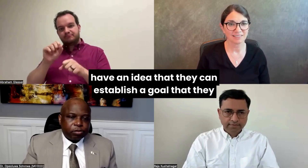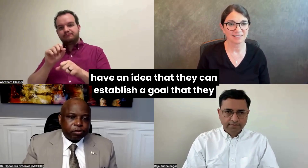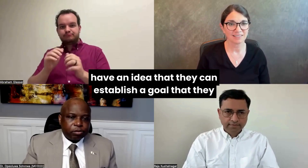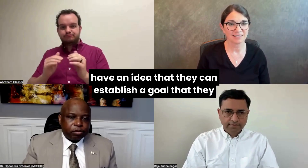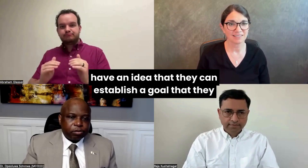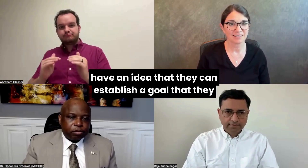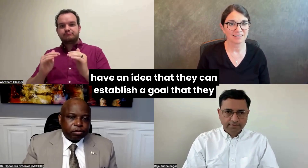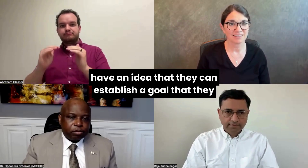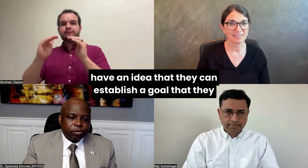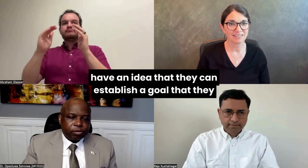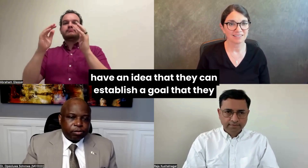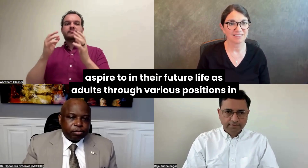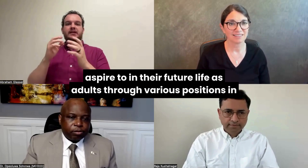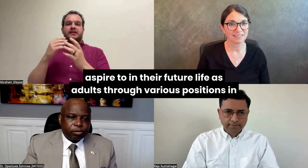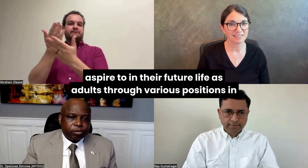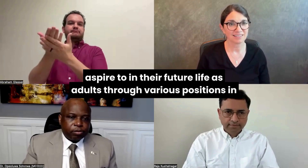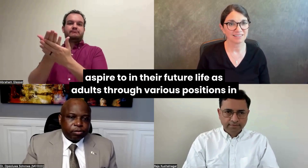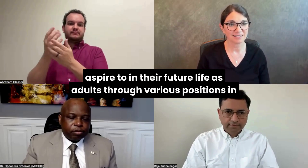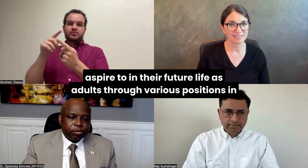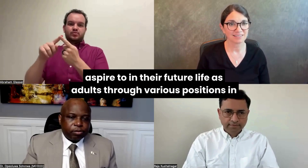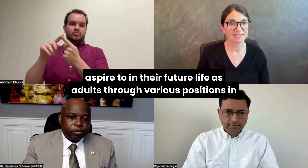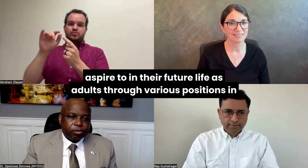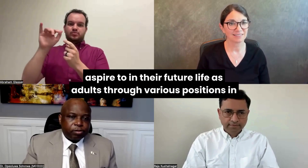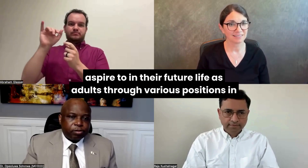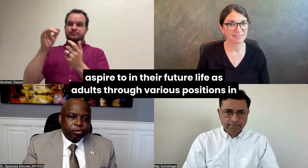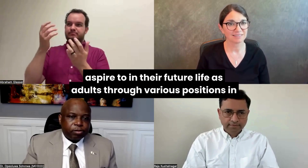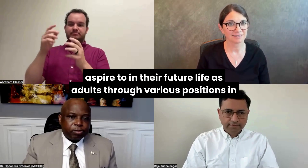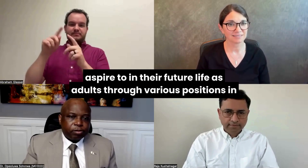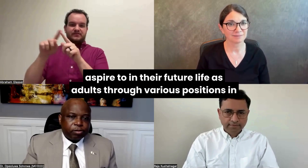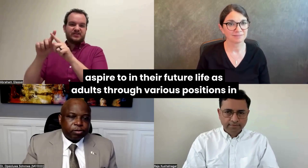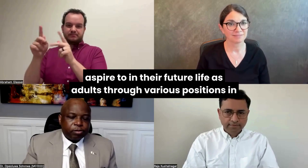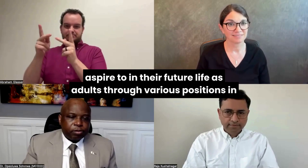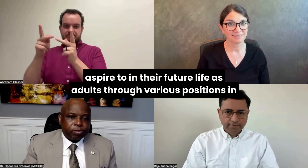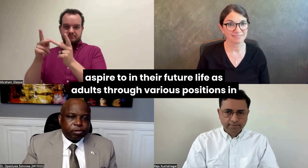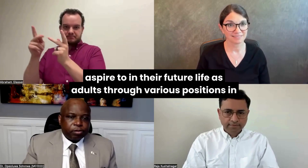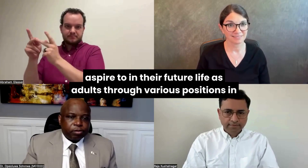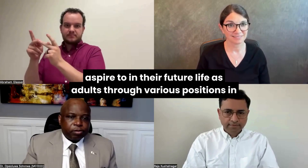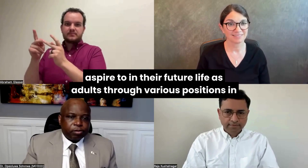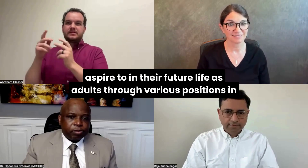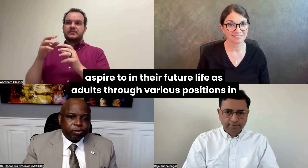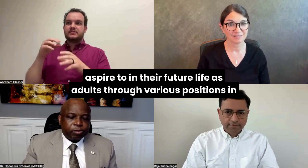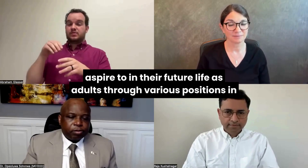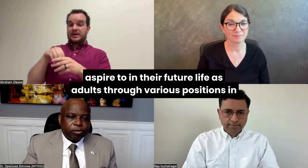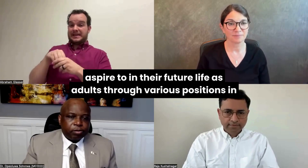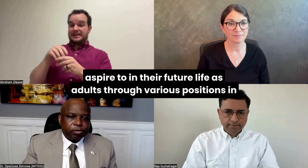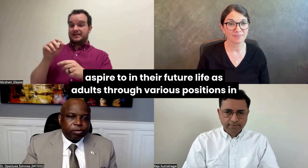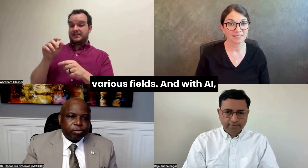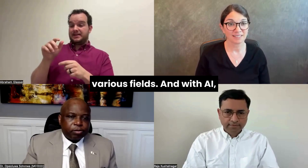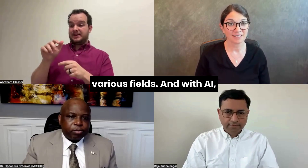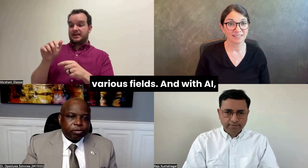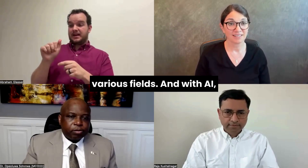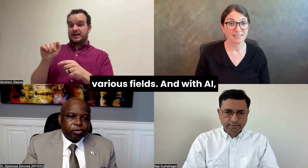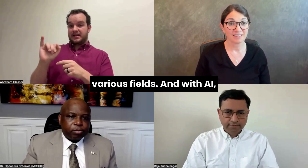aspire to in their future life as adults through various positions in various fields. And with AI,